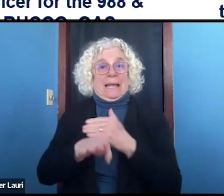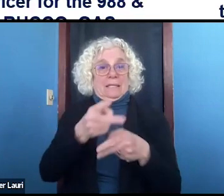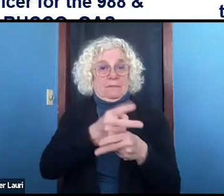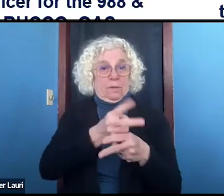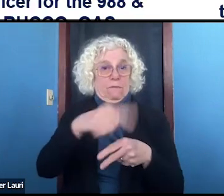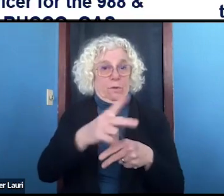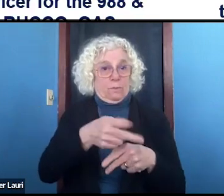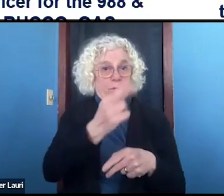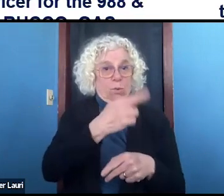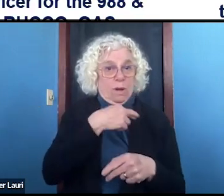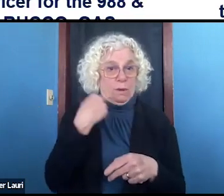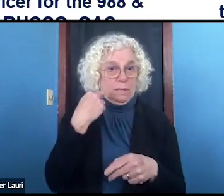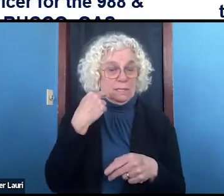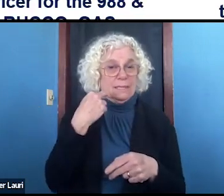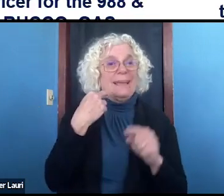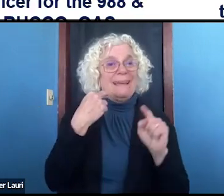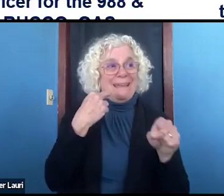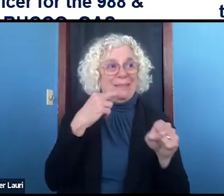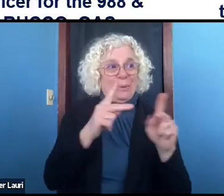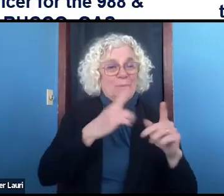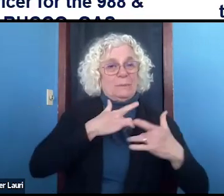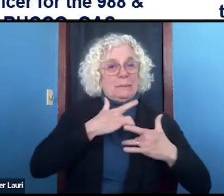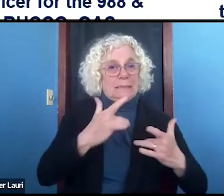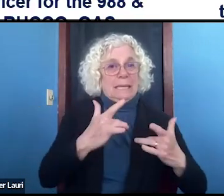and most disproportionately and adversely impacted,